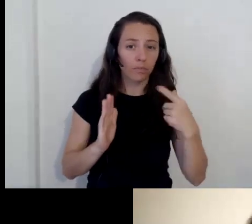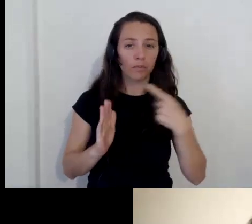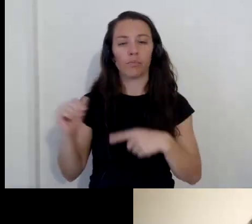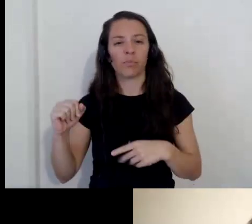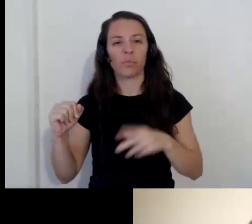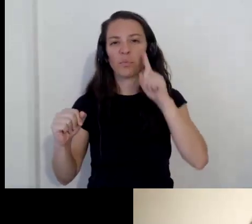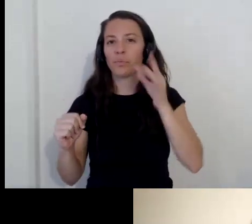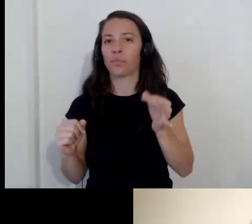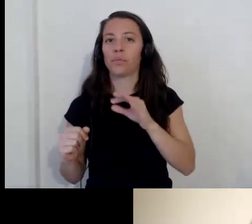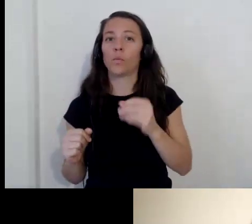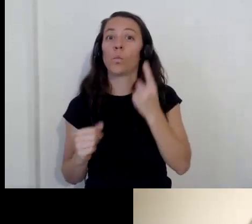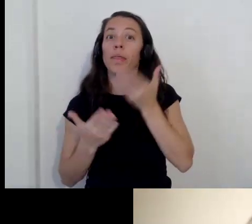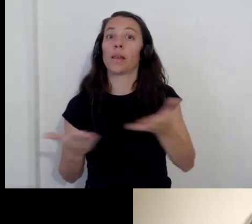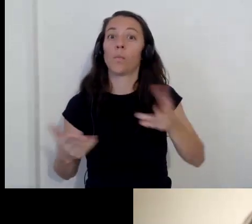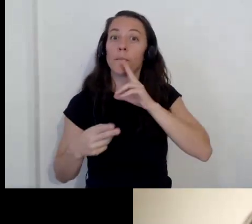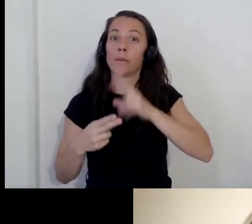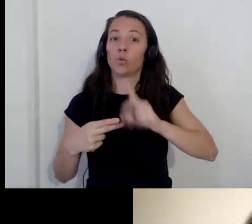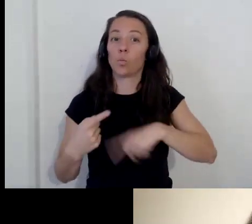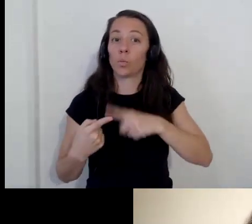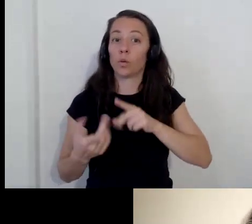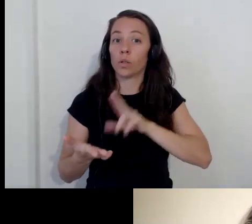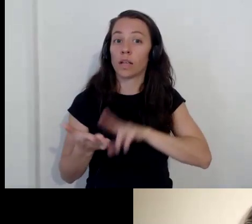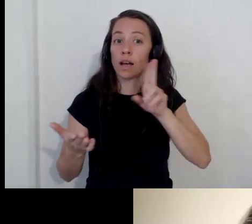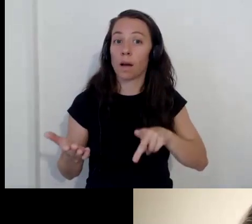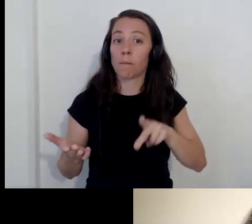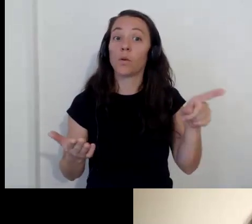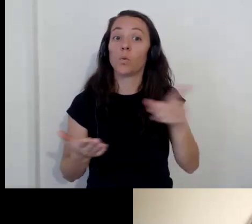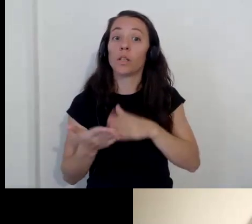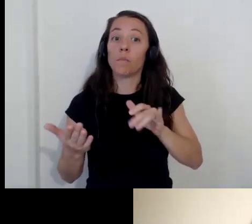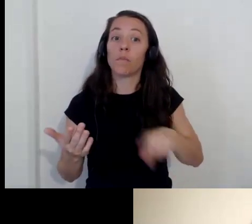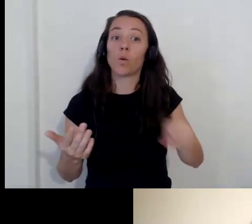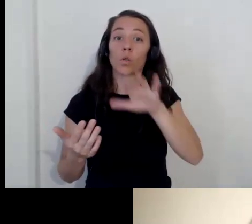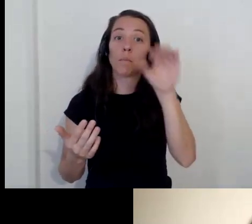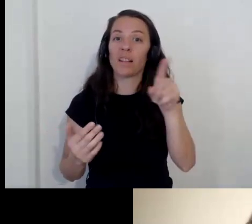One thing to mention when you sign up, some of the companies who have provided the education,